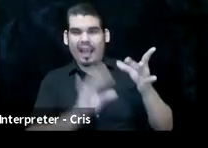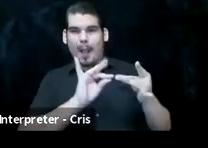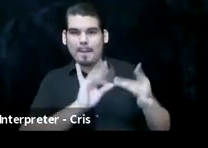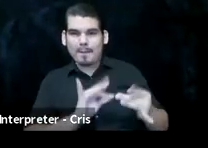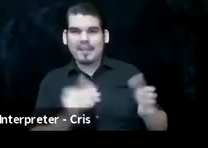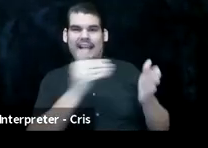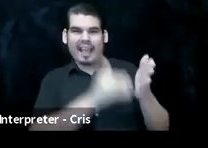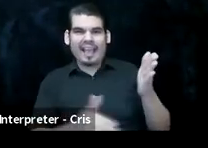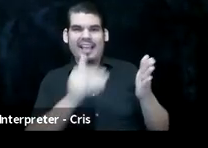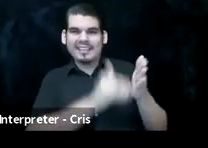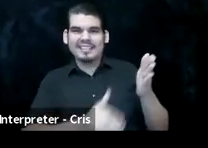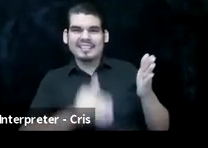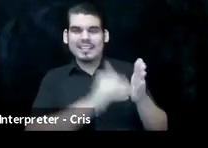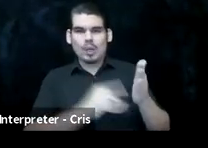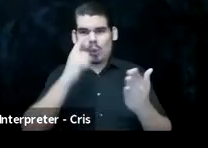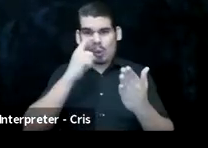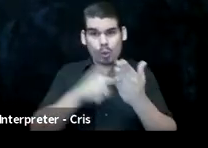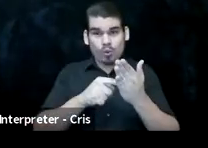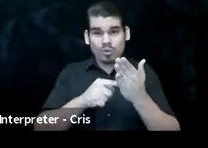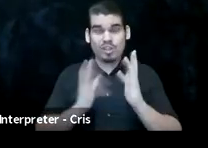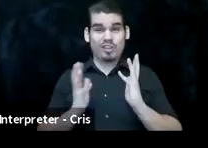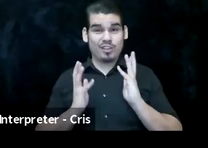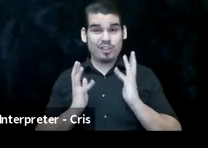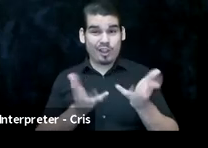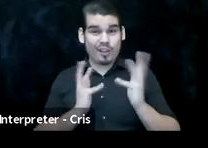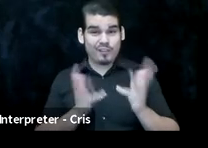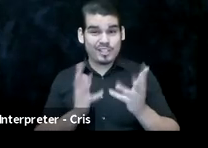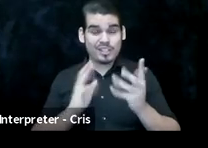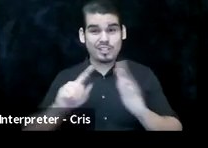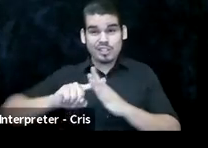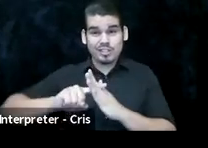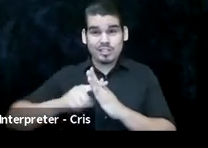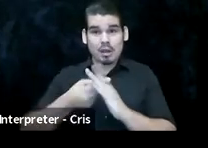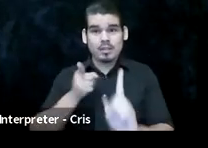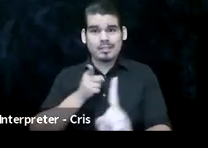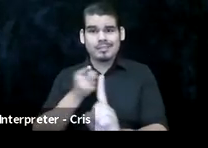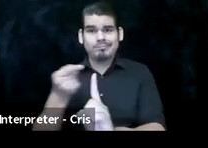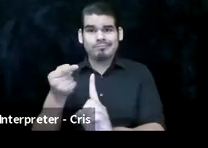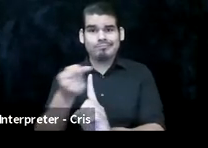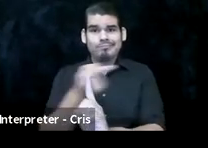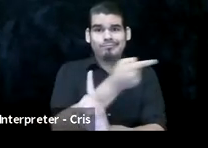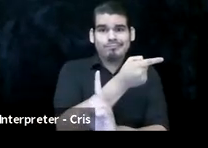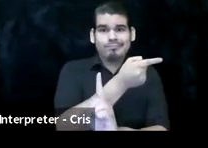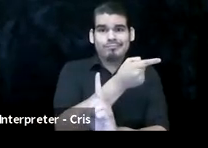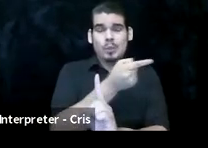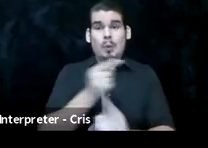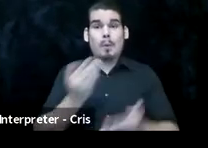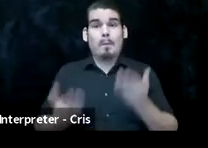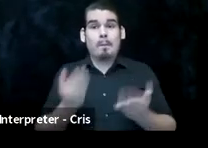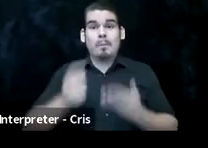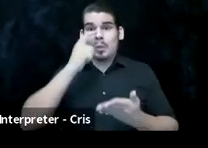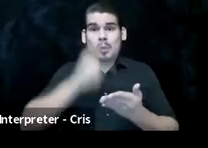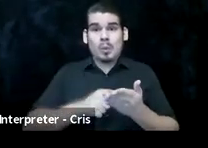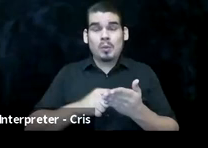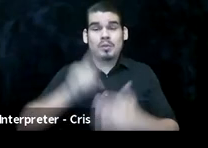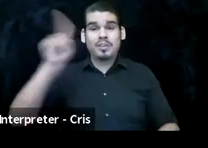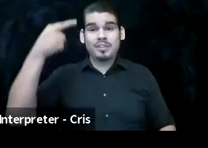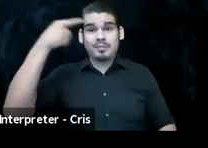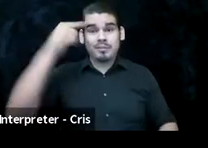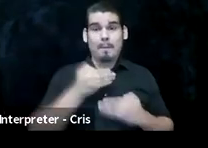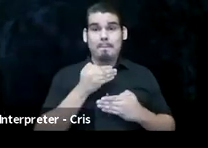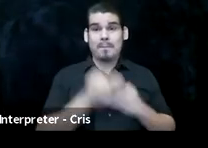Gerardo Chavez, RAD IX: The way into another direction or you you you realize that somebody has violated parliamentary procedure or maybe even the Chair skip a second.